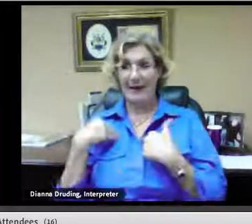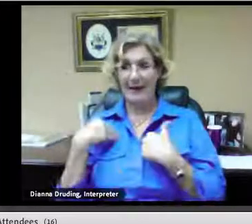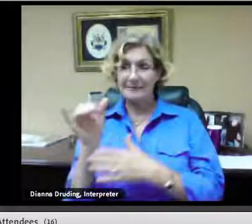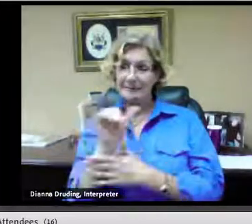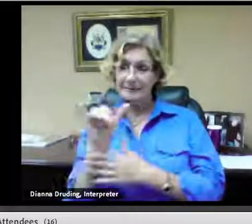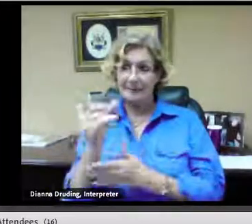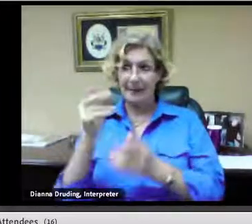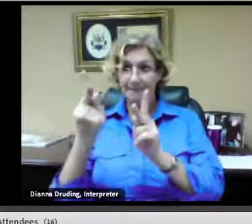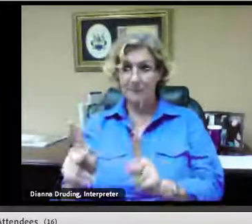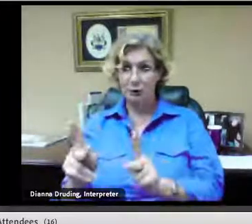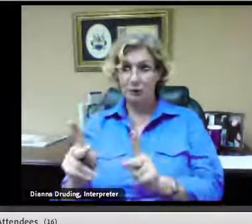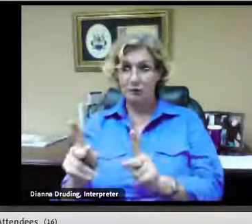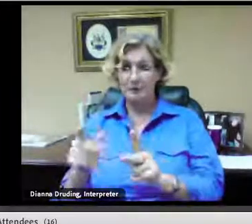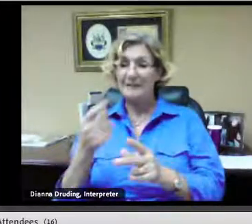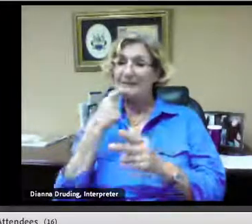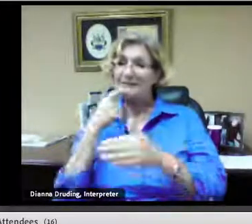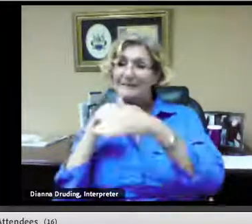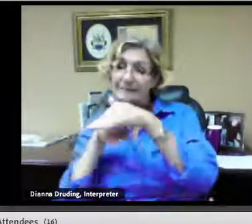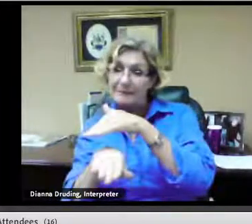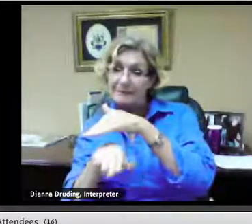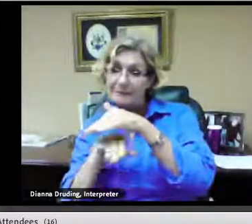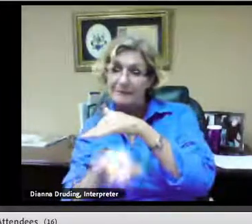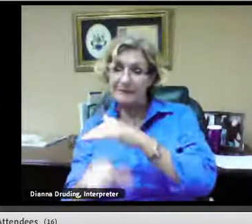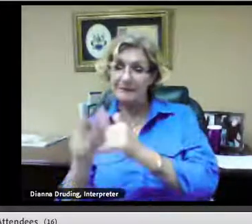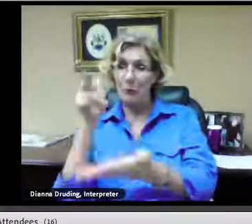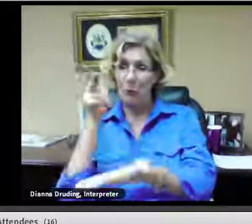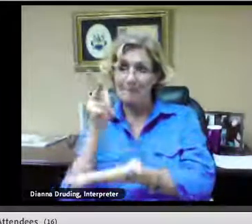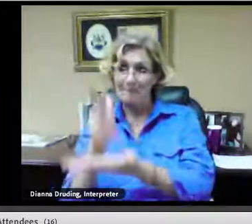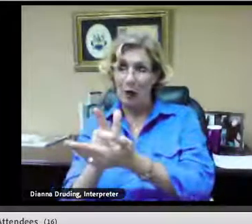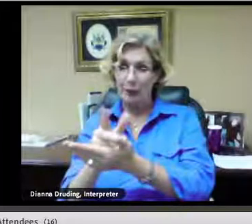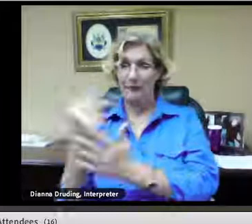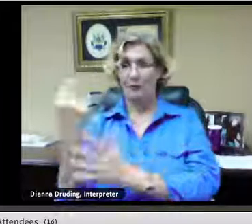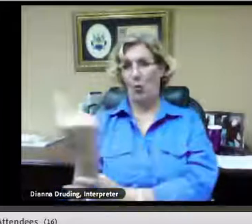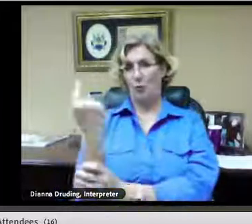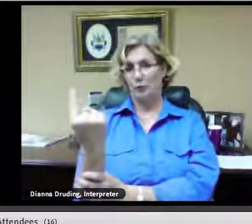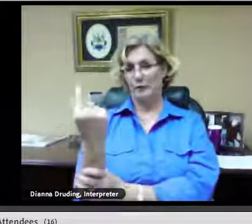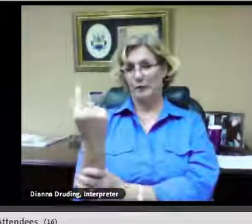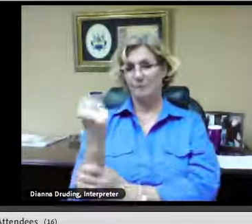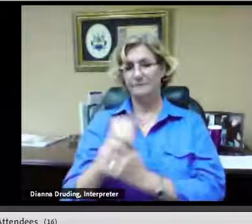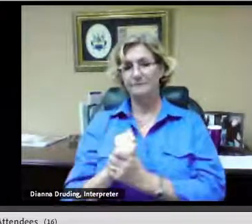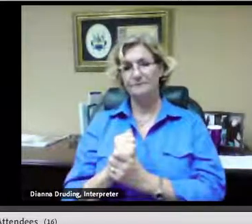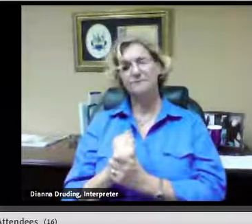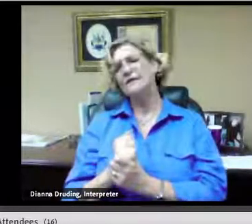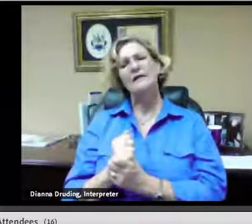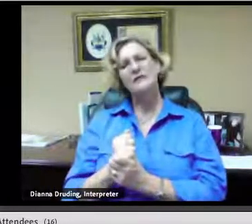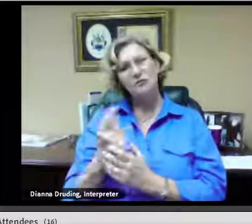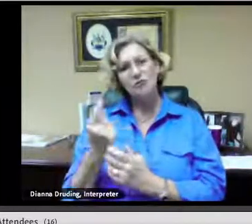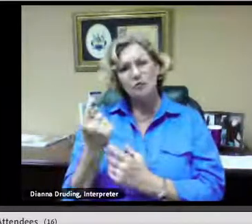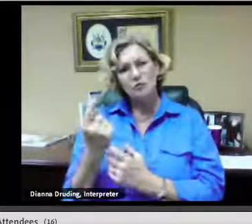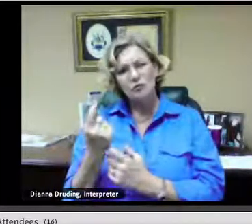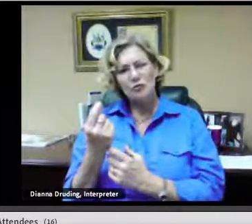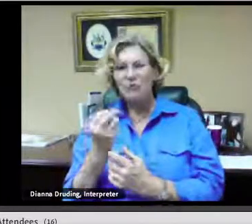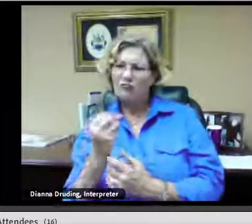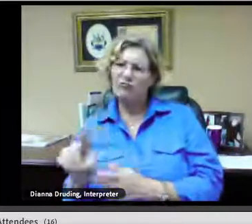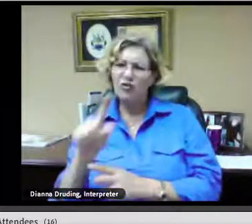"accessible parking only" on it. So just a couple of questions, and you can feel free to, again,